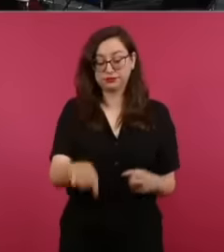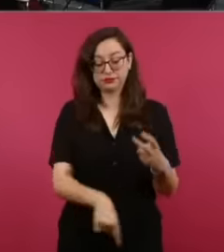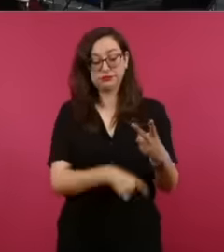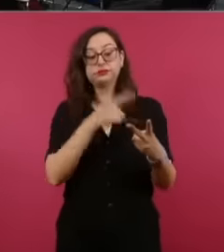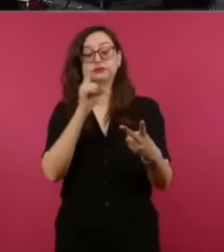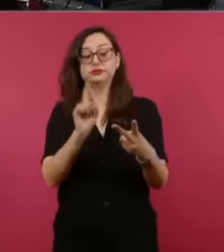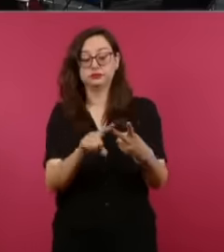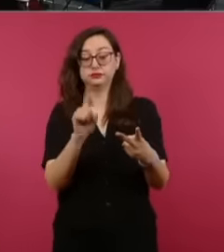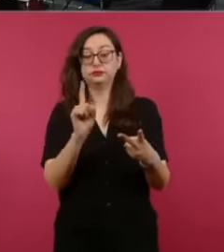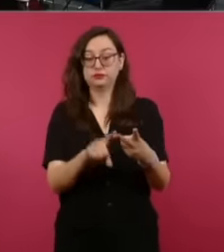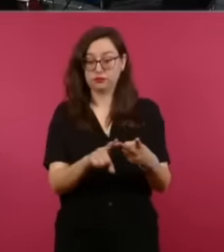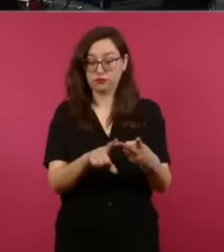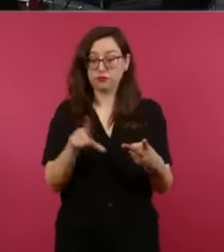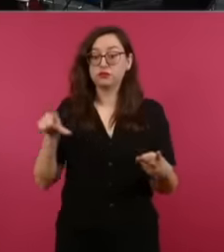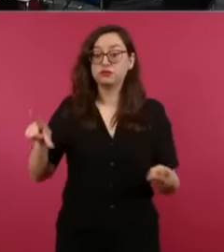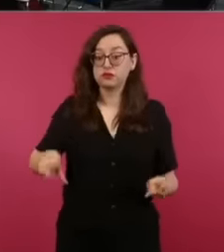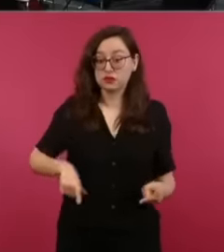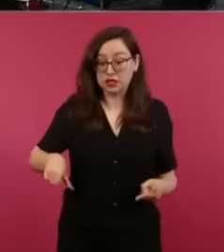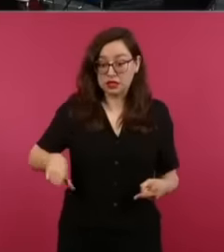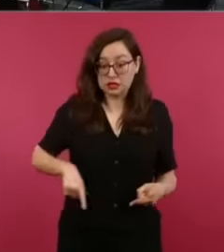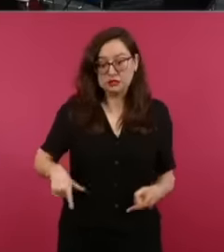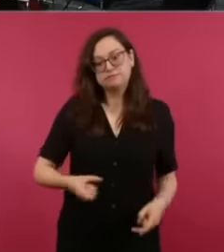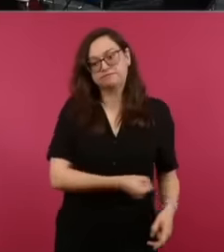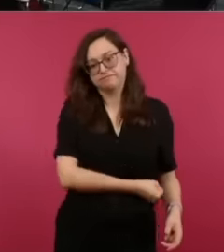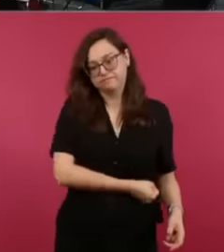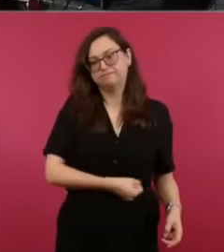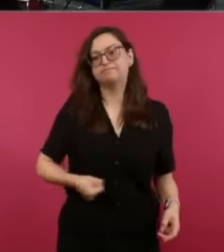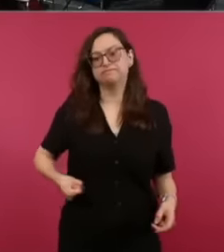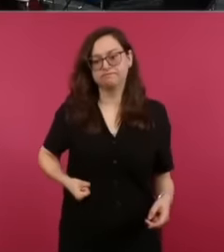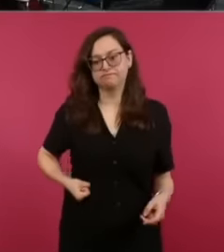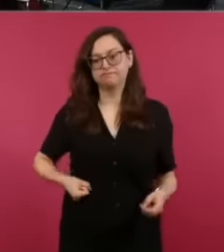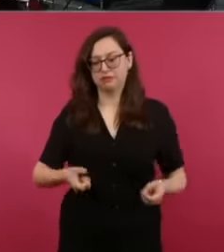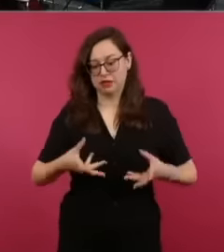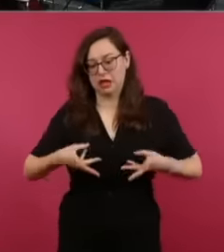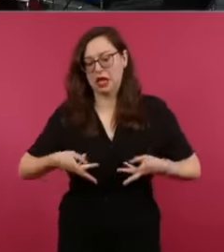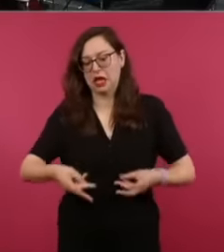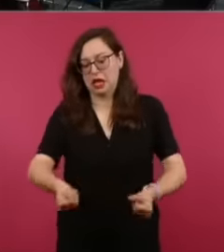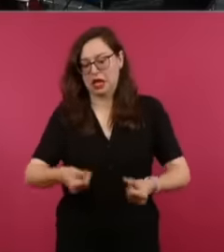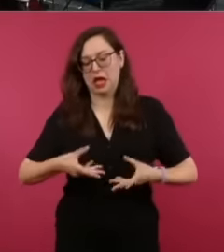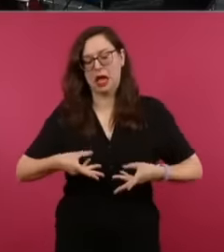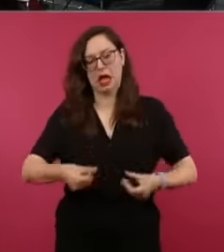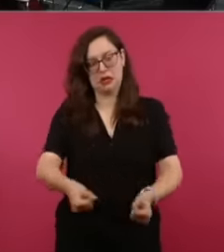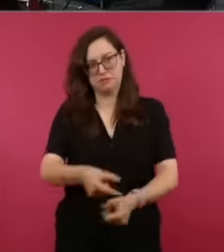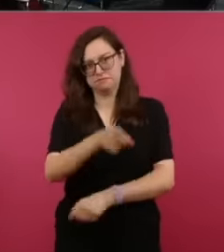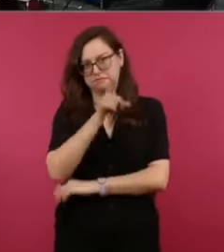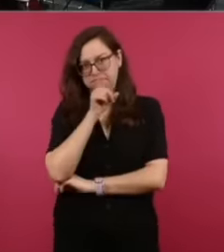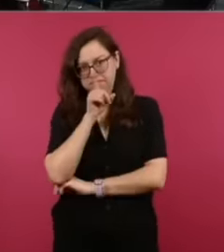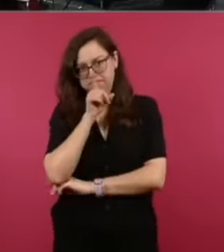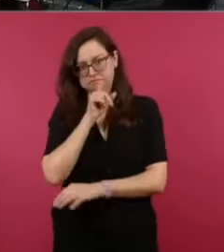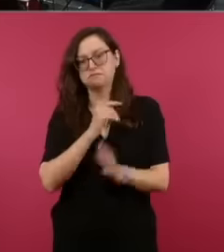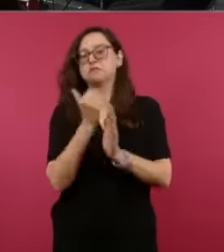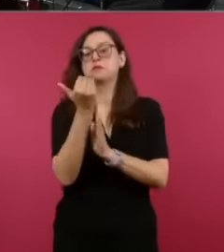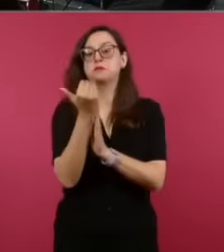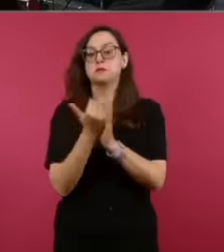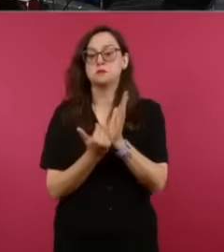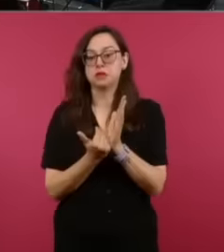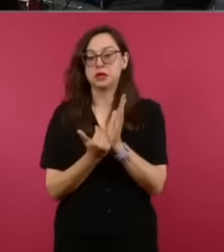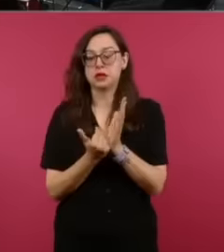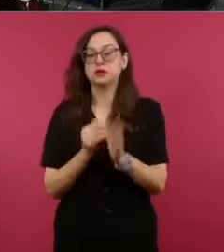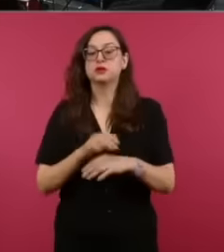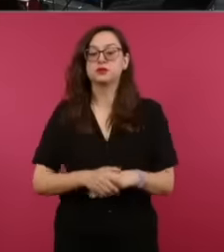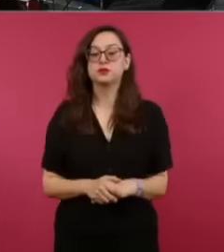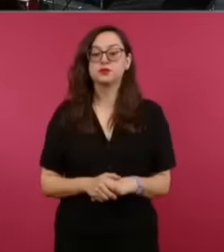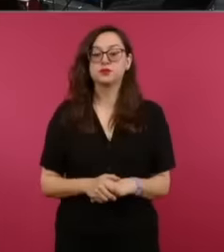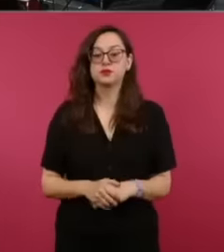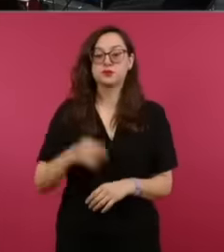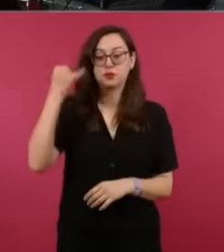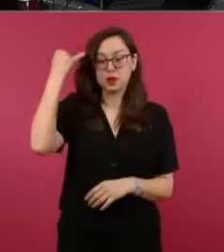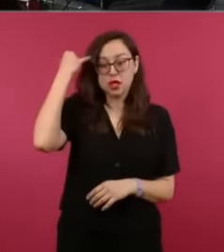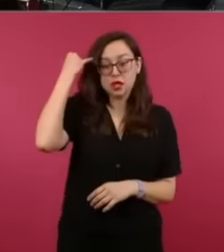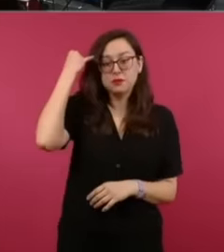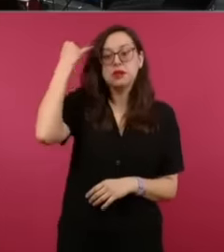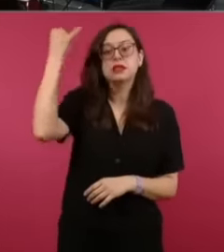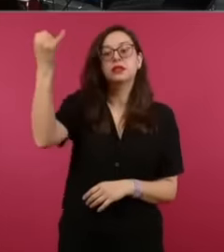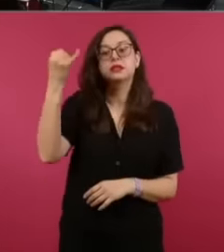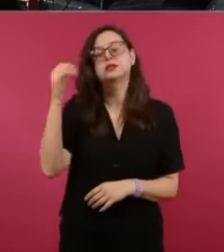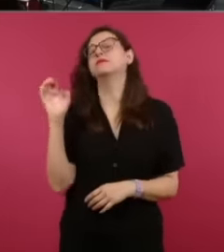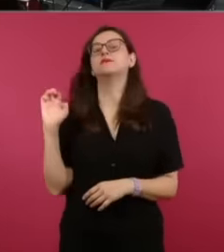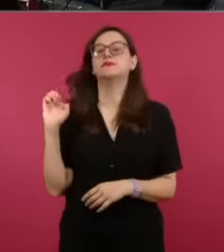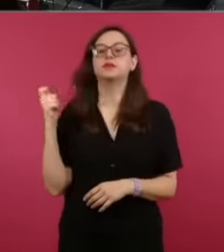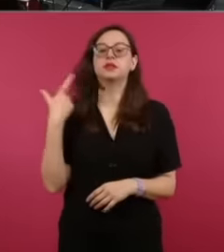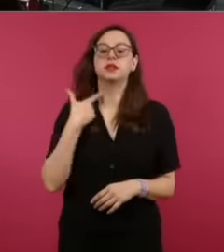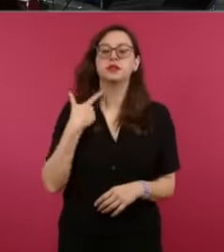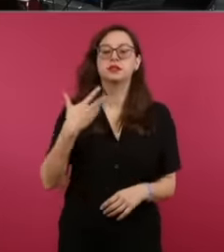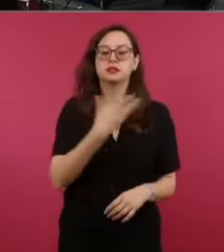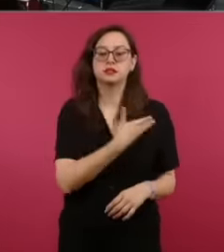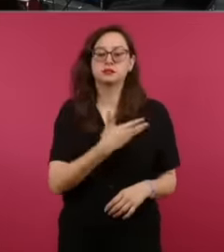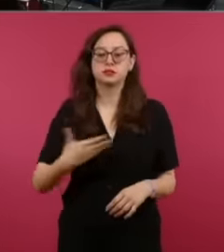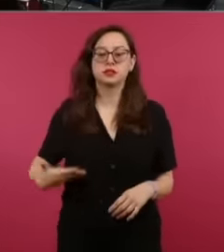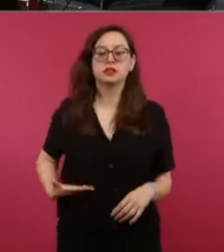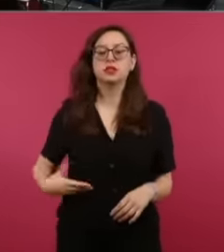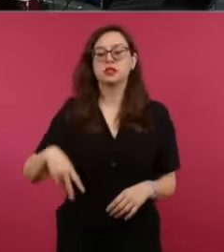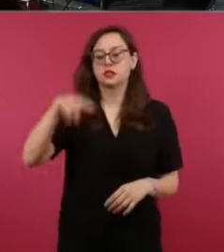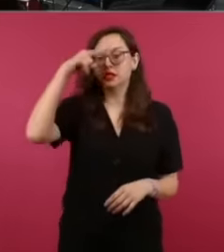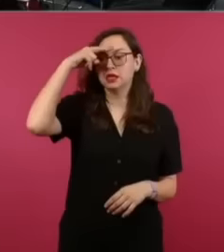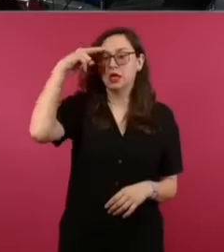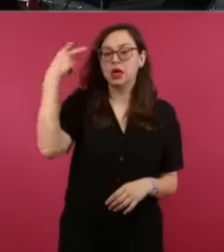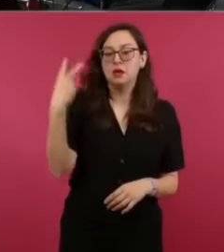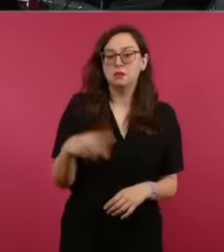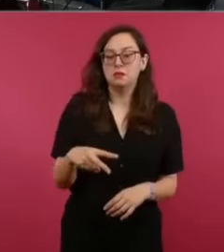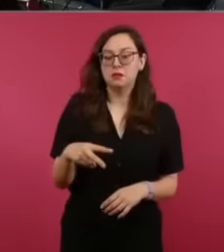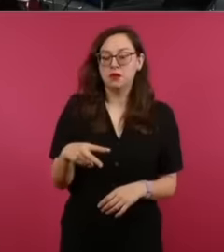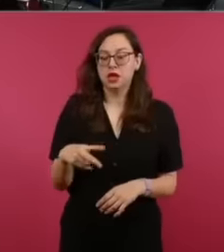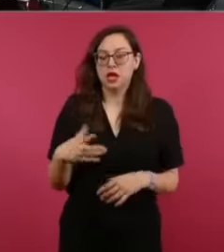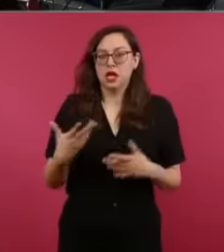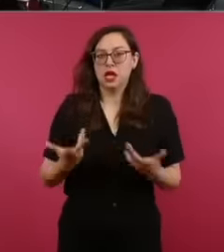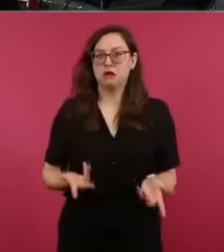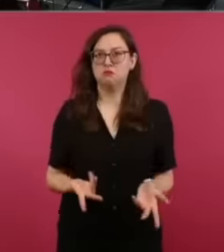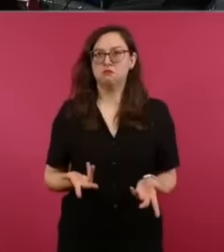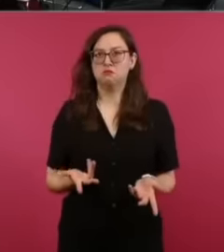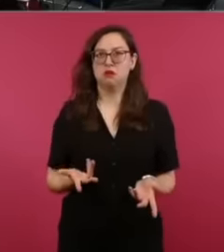republican austerity Imagine that the former presidents of Mexico generally received 5 million pesos